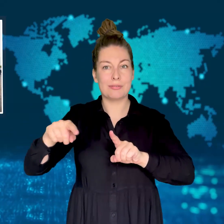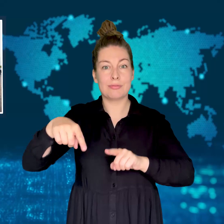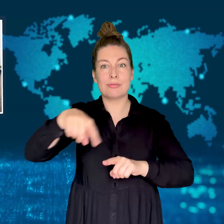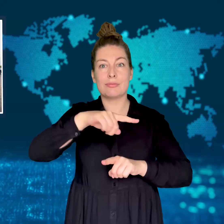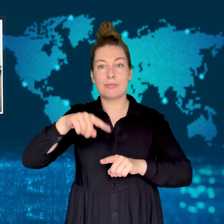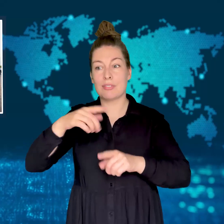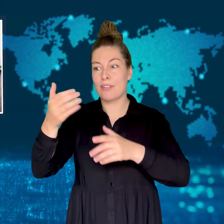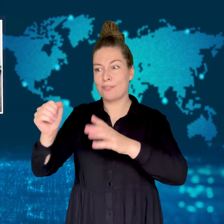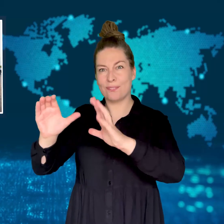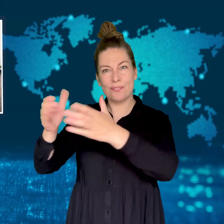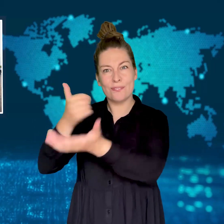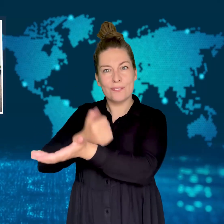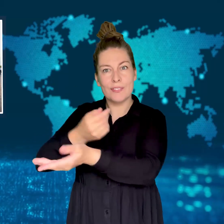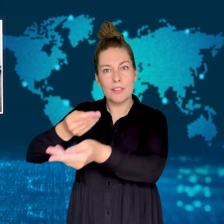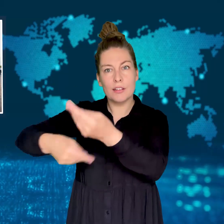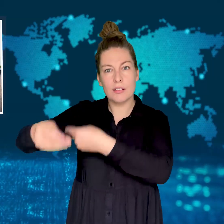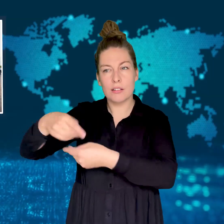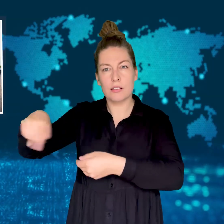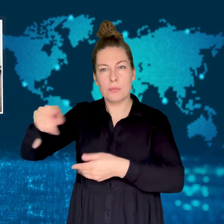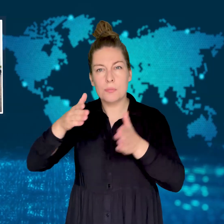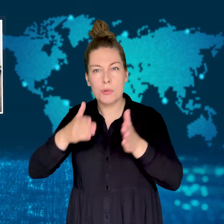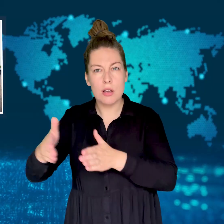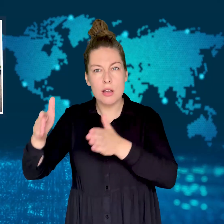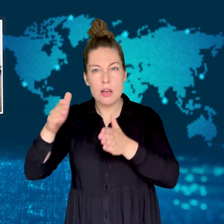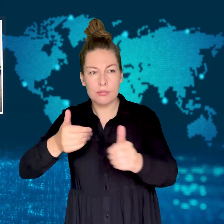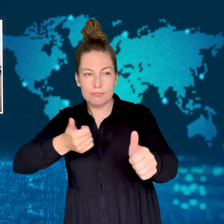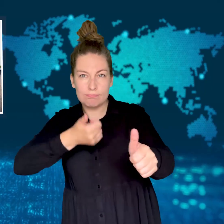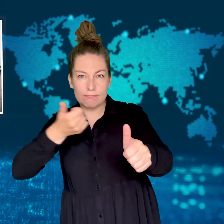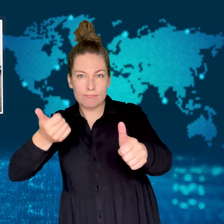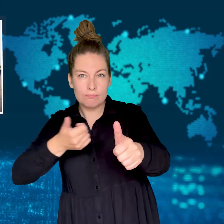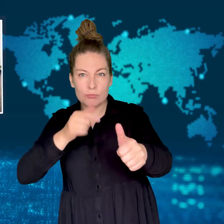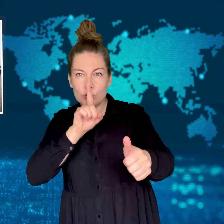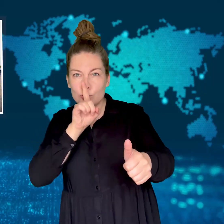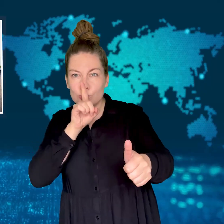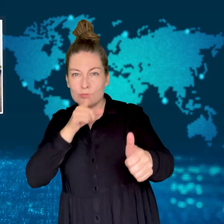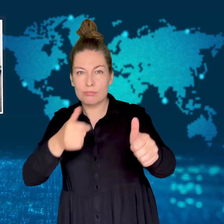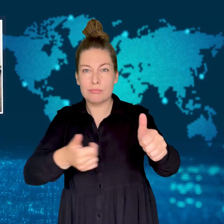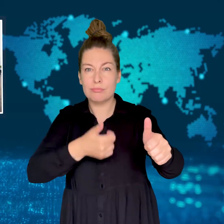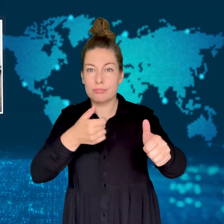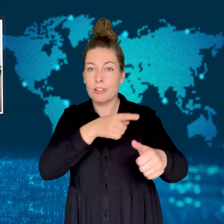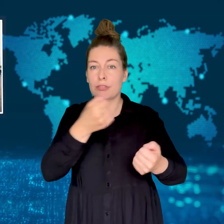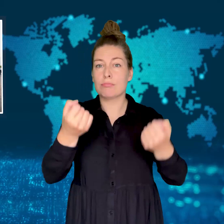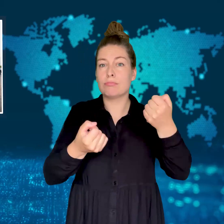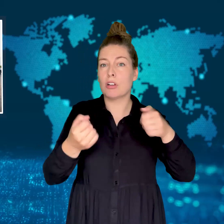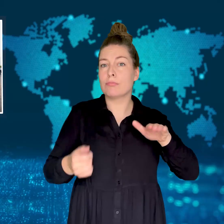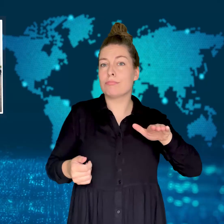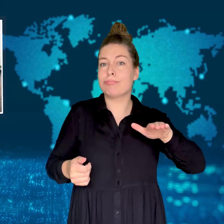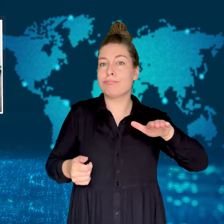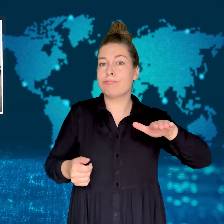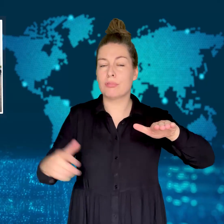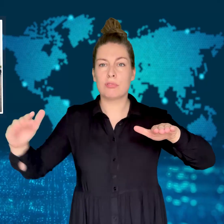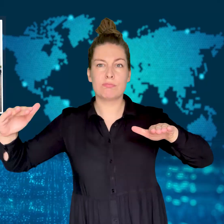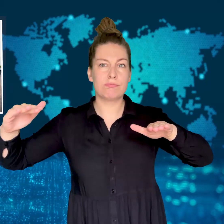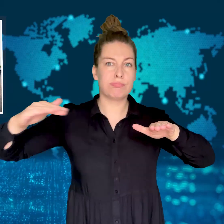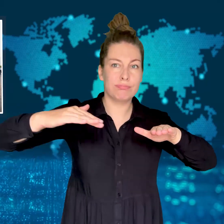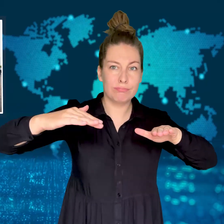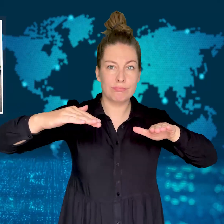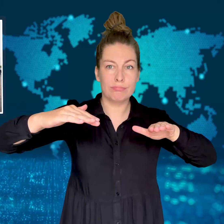He and his bodyguards were all killed when gunmen cut off